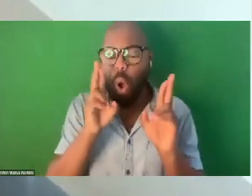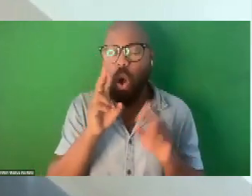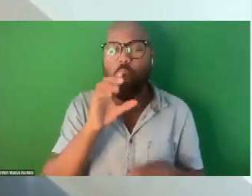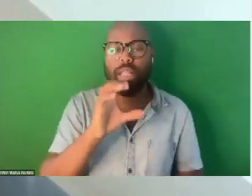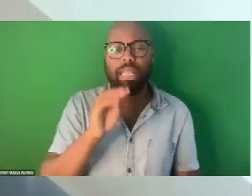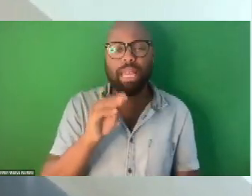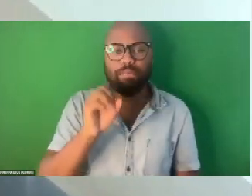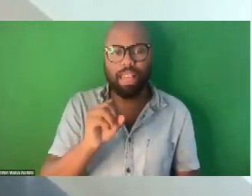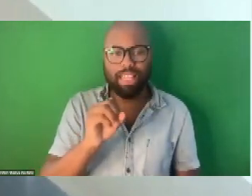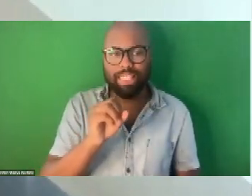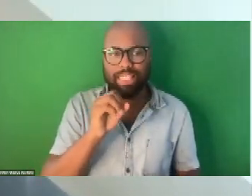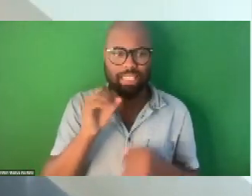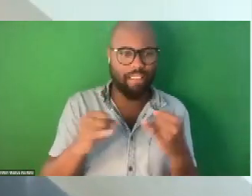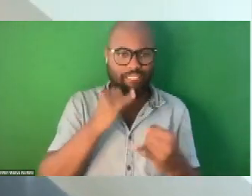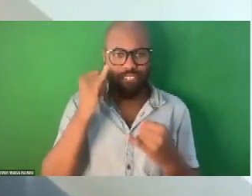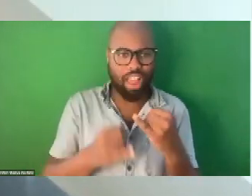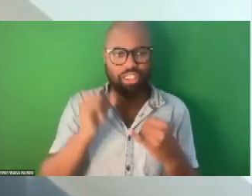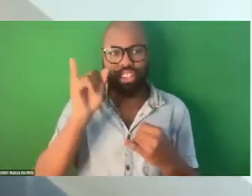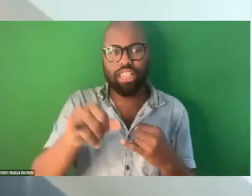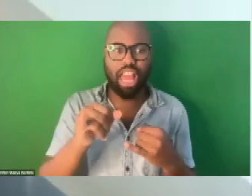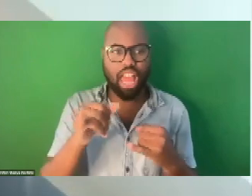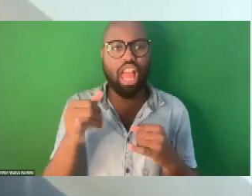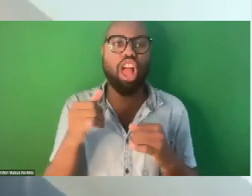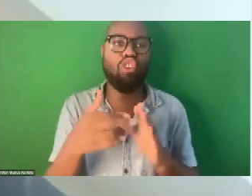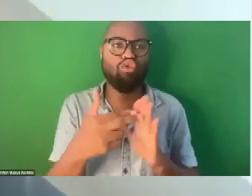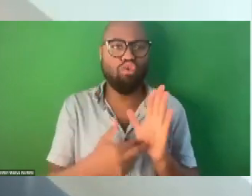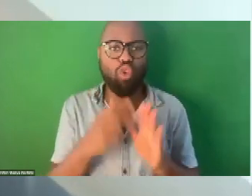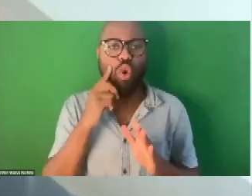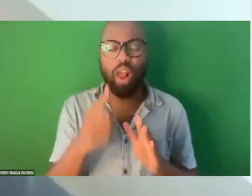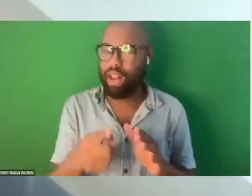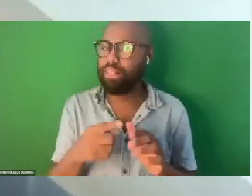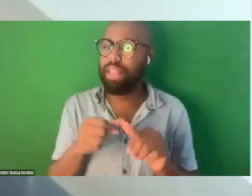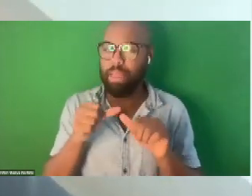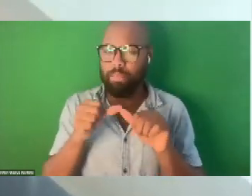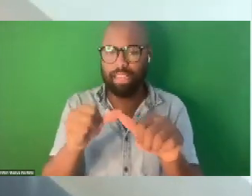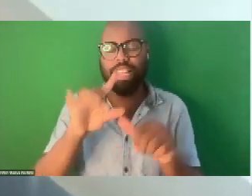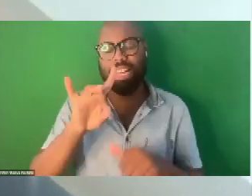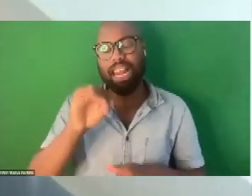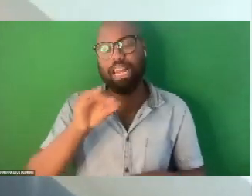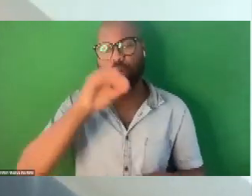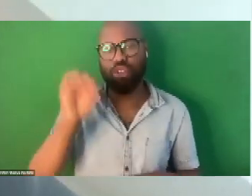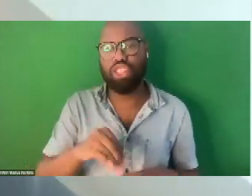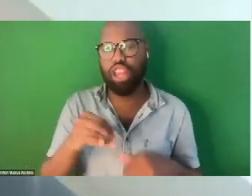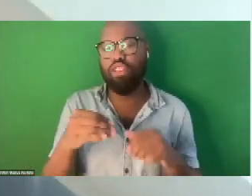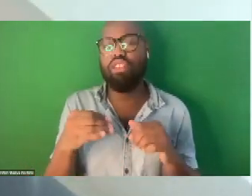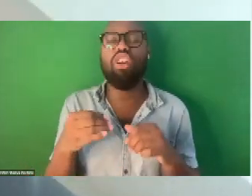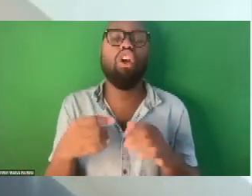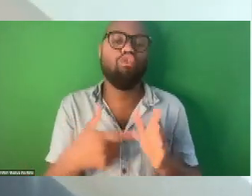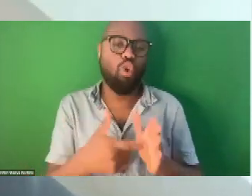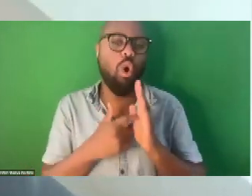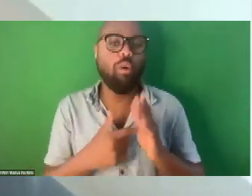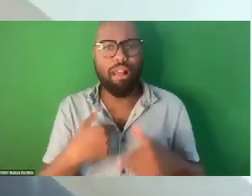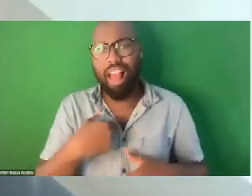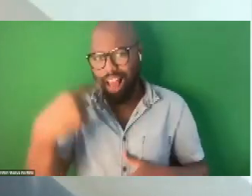and I do hope they maintain that 80% requirement, because I think it's going to be